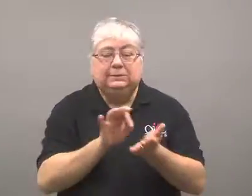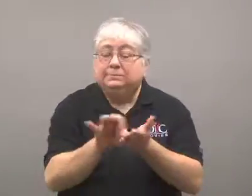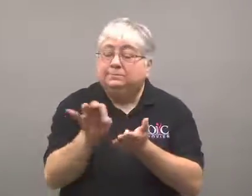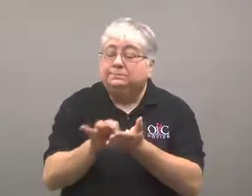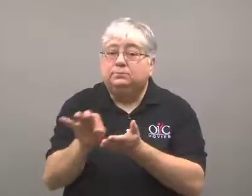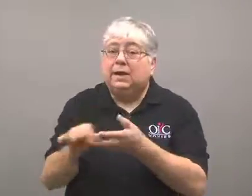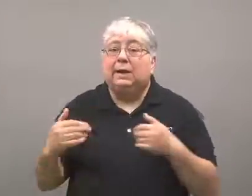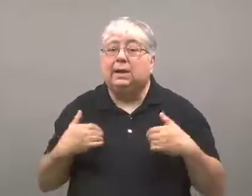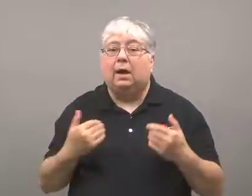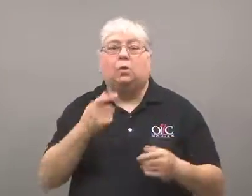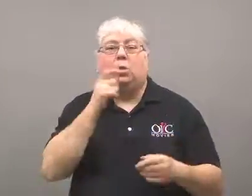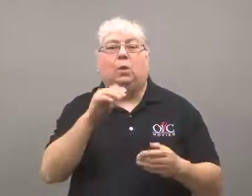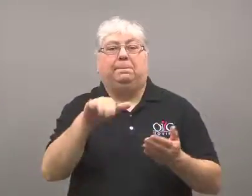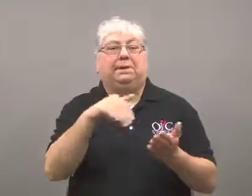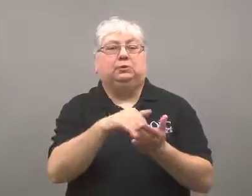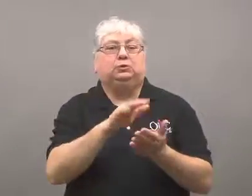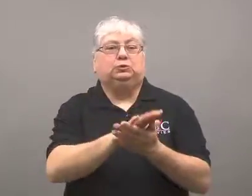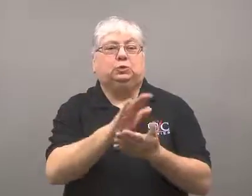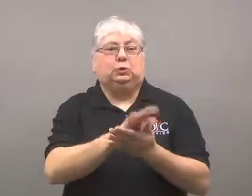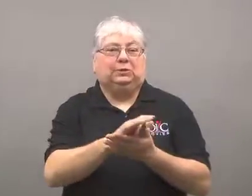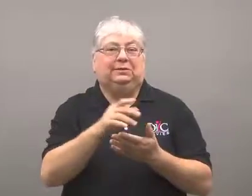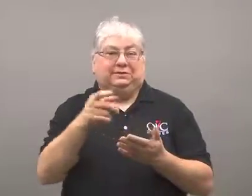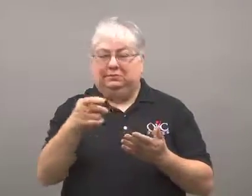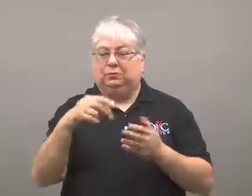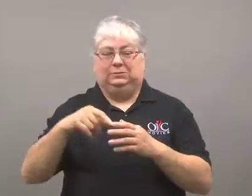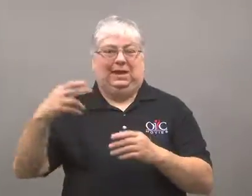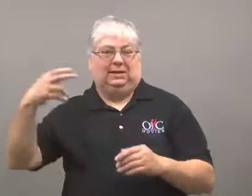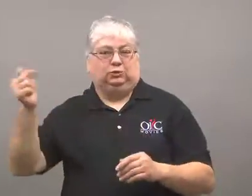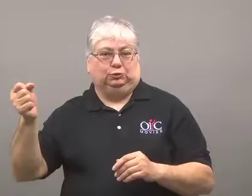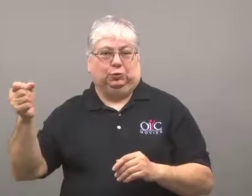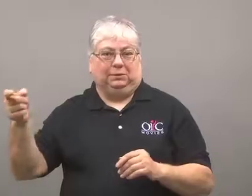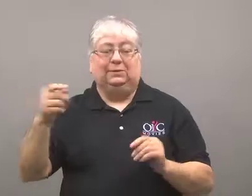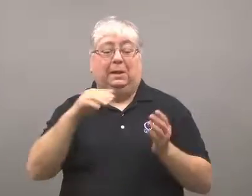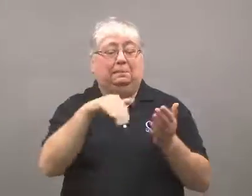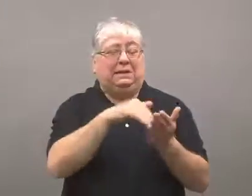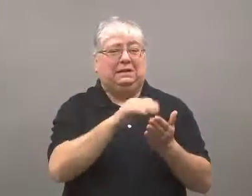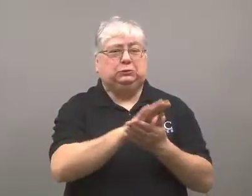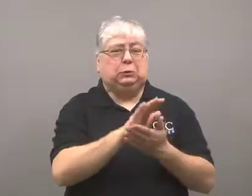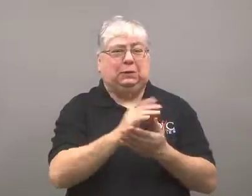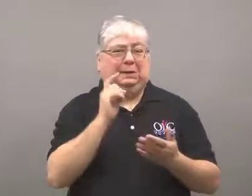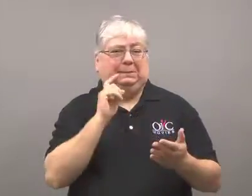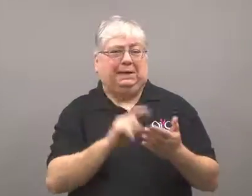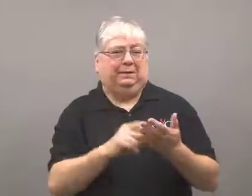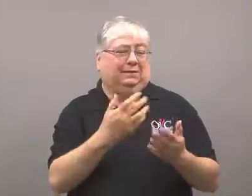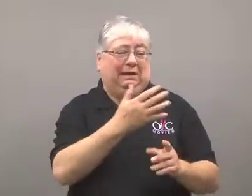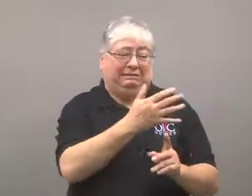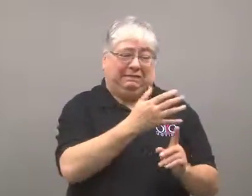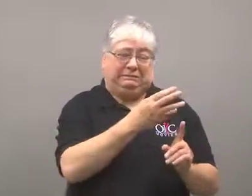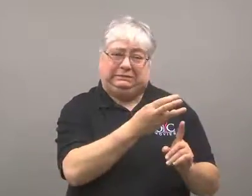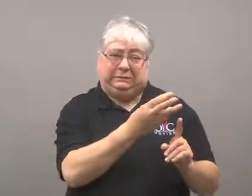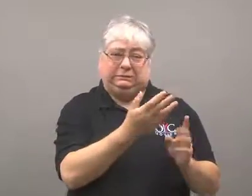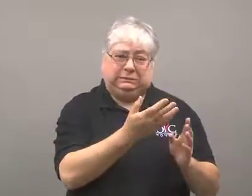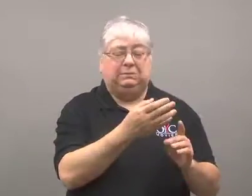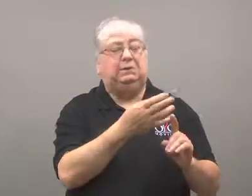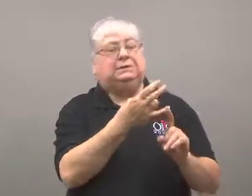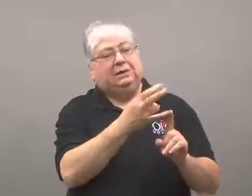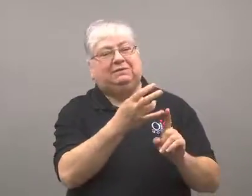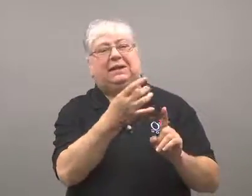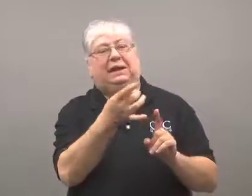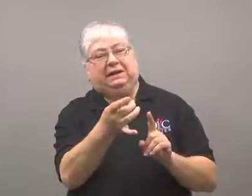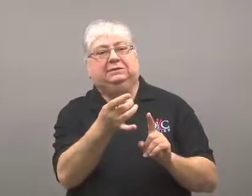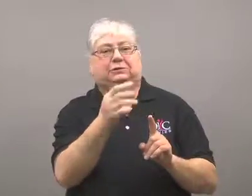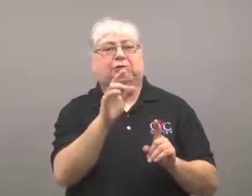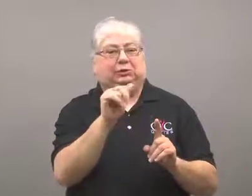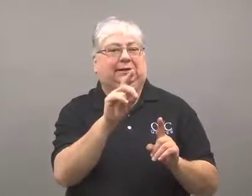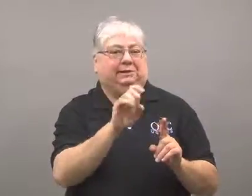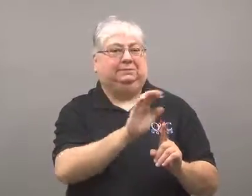It surveyed middle and high school students. Middle school is typically 5th or 6th grade to 8th.